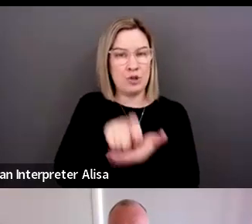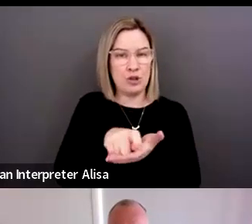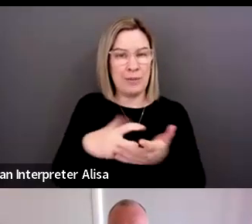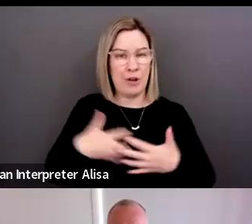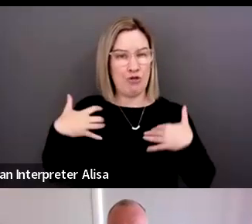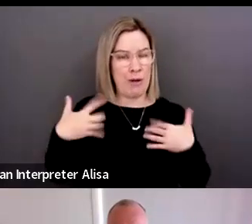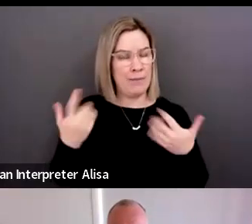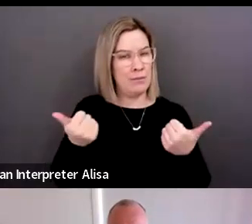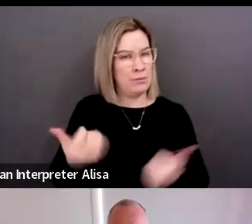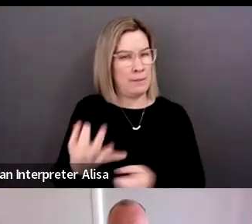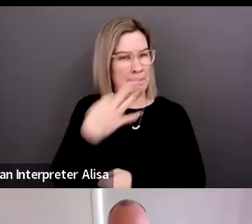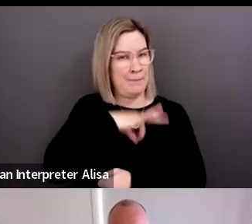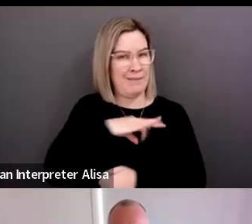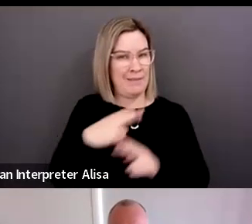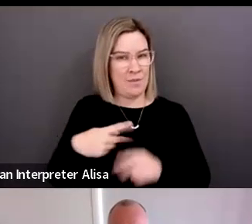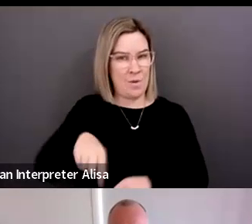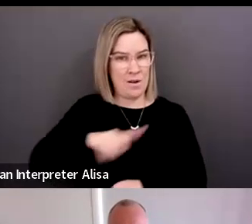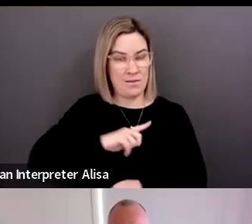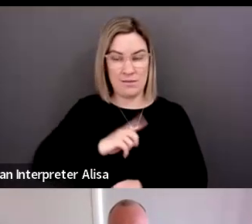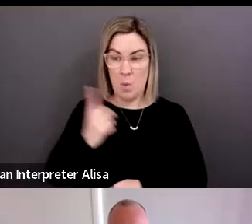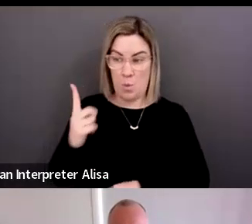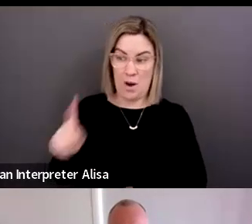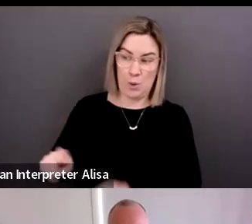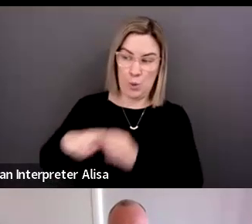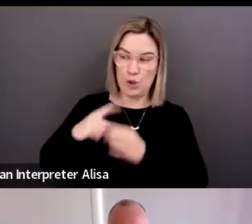organisations, but the process of going through putting together an ethical